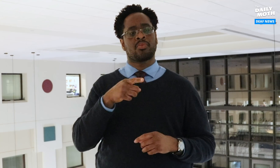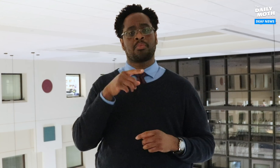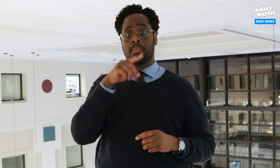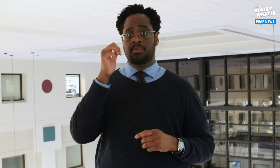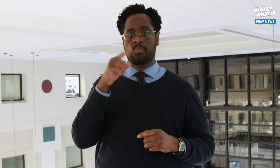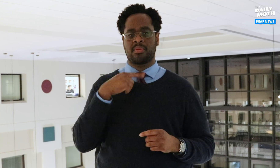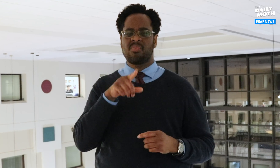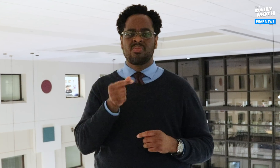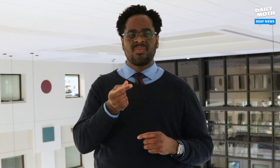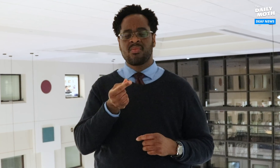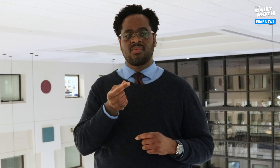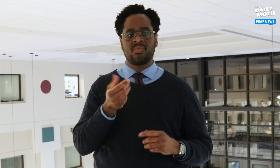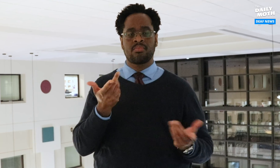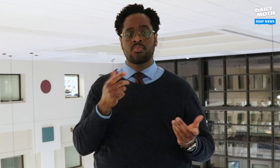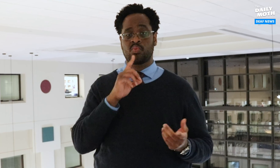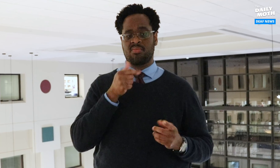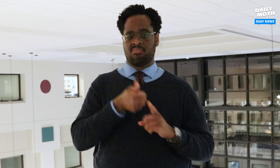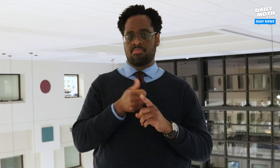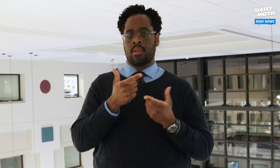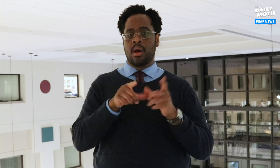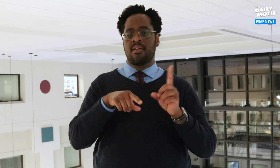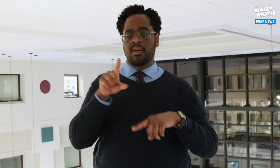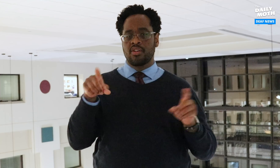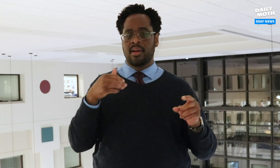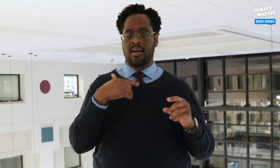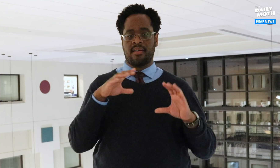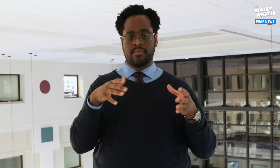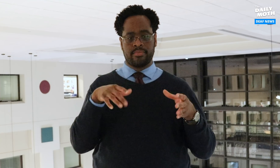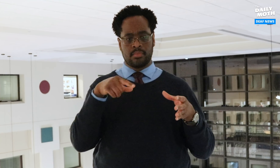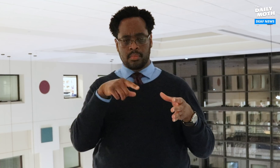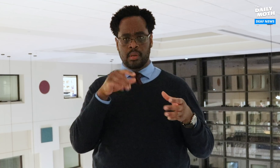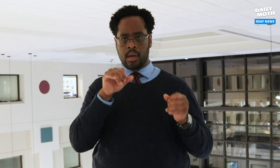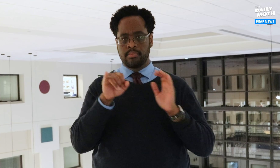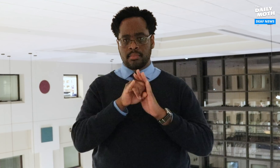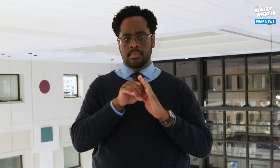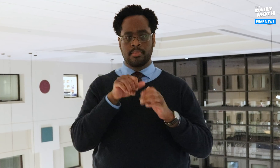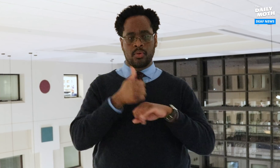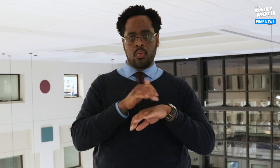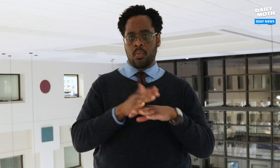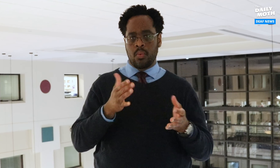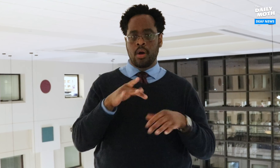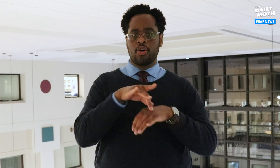Many ask me "What is Black ASL?" It is a language variation that you can pinpoint based on